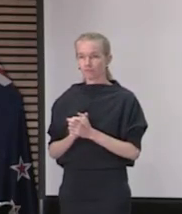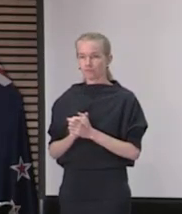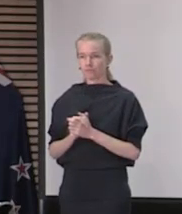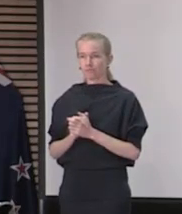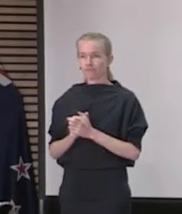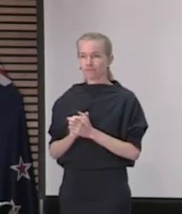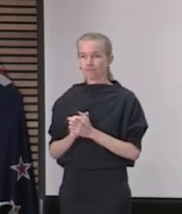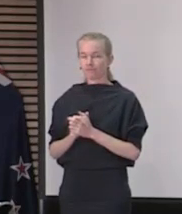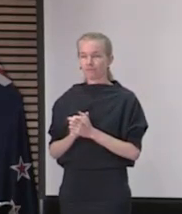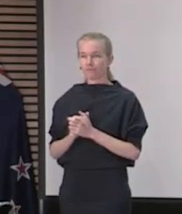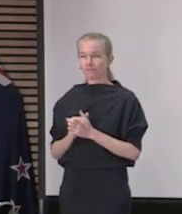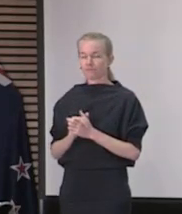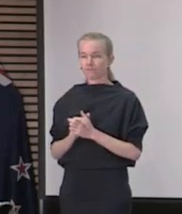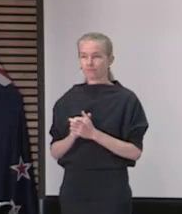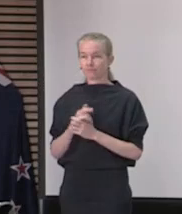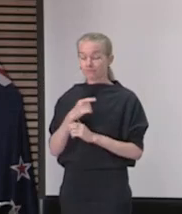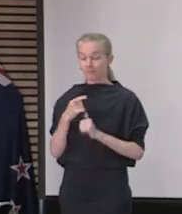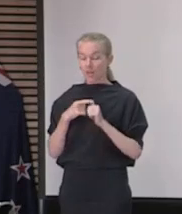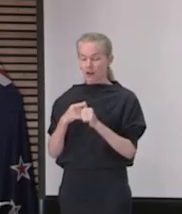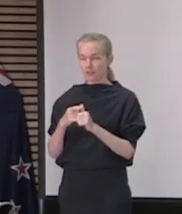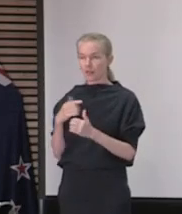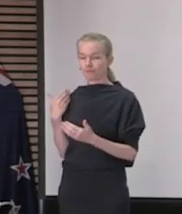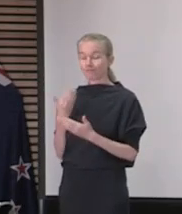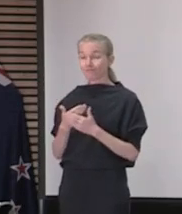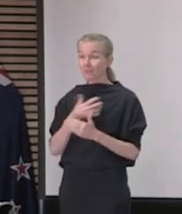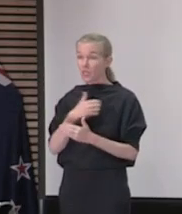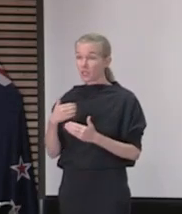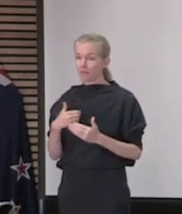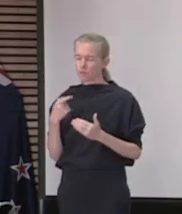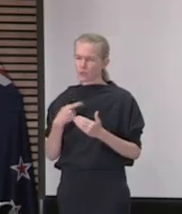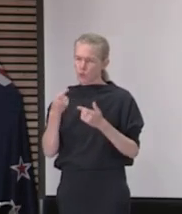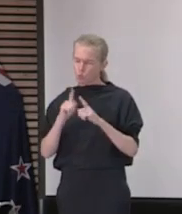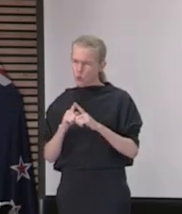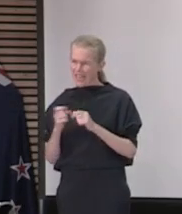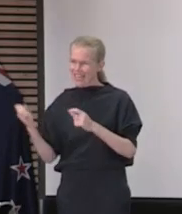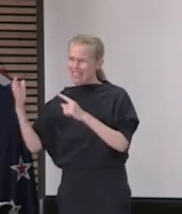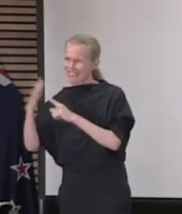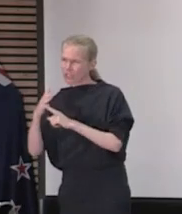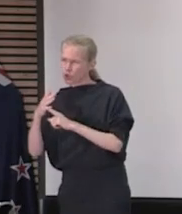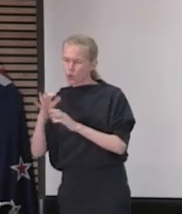not, is how to limiteveryone's contact with oneanother to the bare minimum.